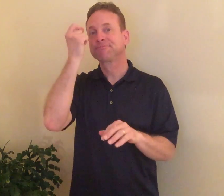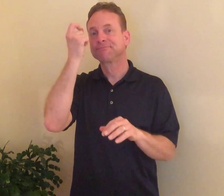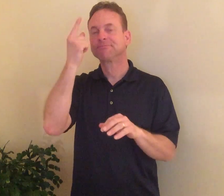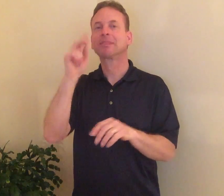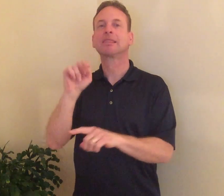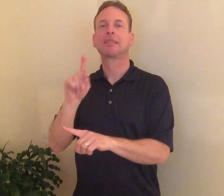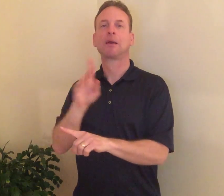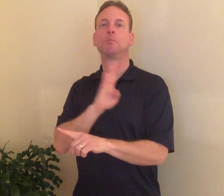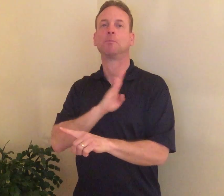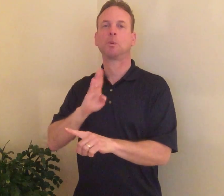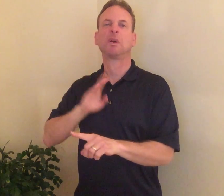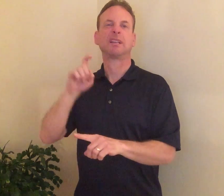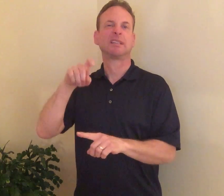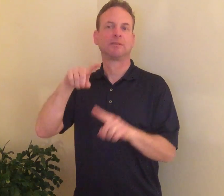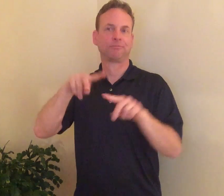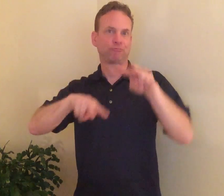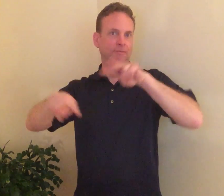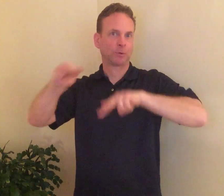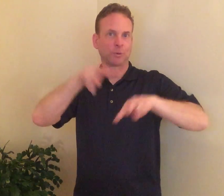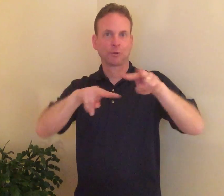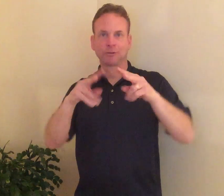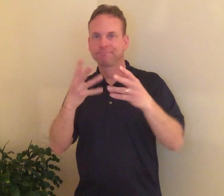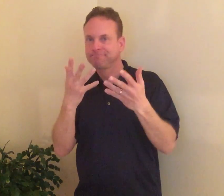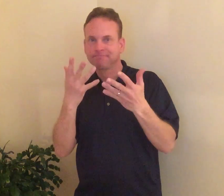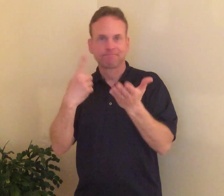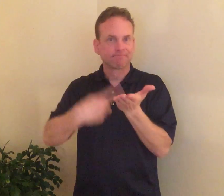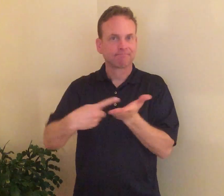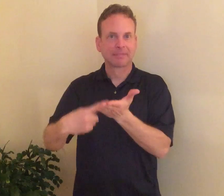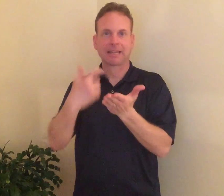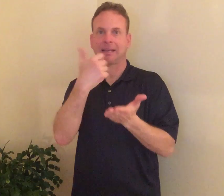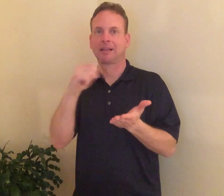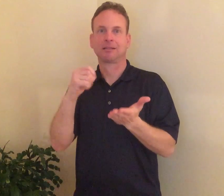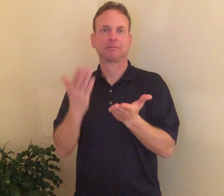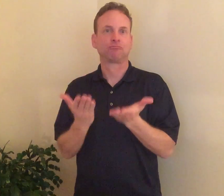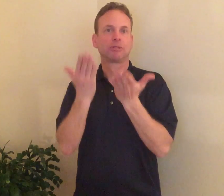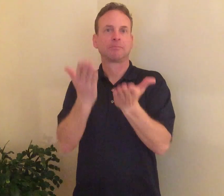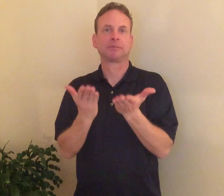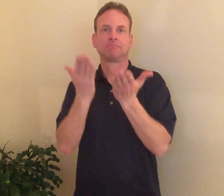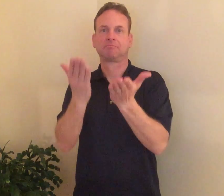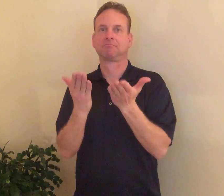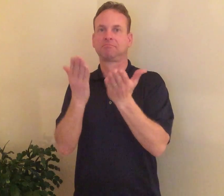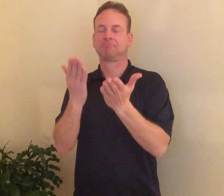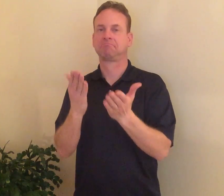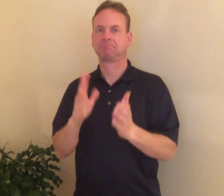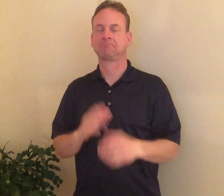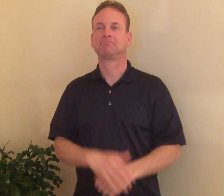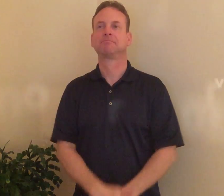We acknowledge that the NAD Board also needs to review and discuss these recommendations.